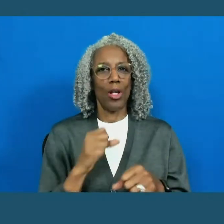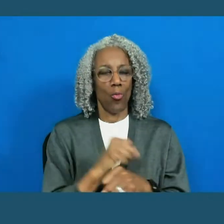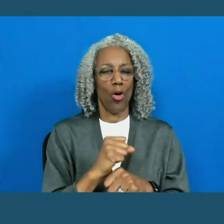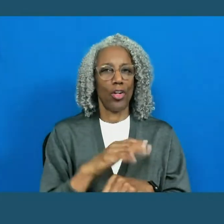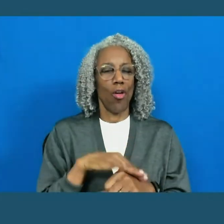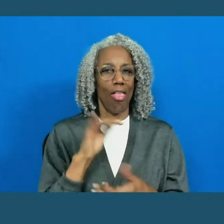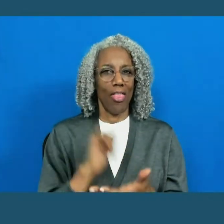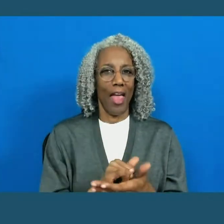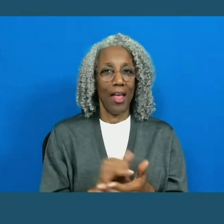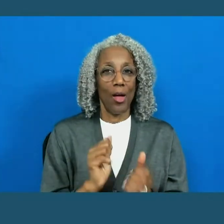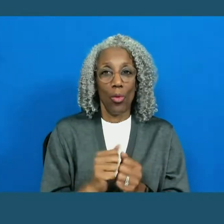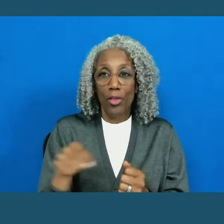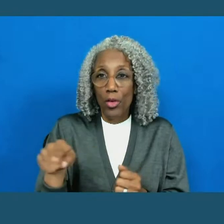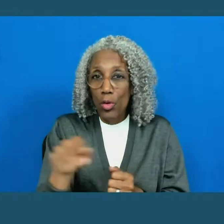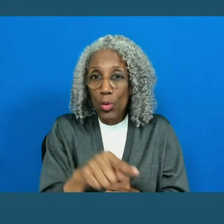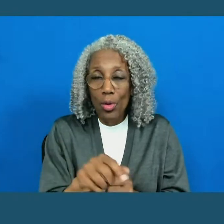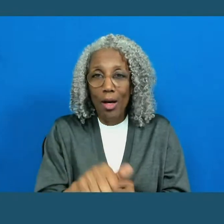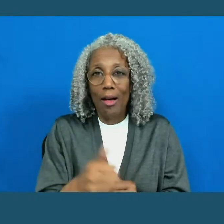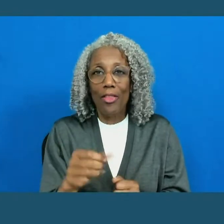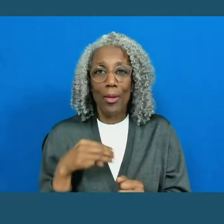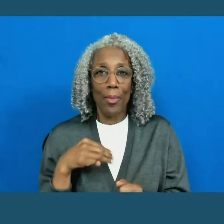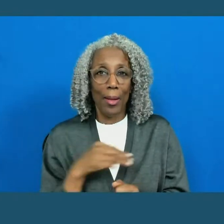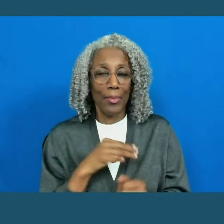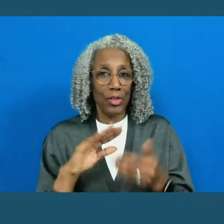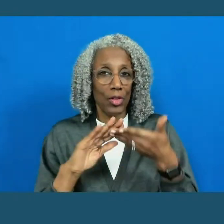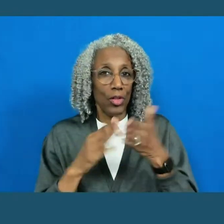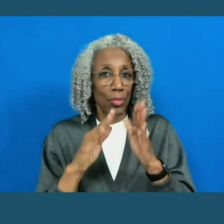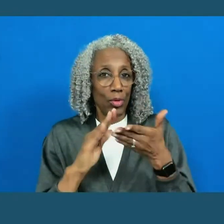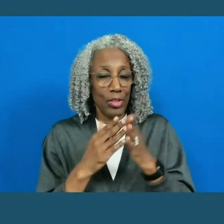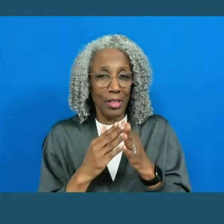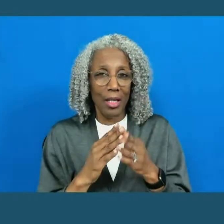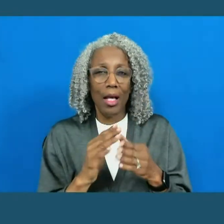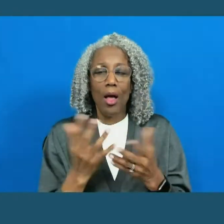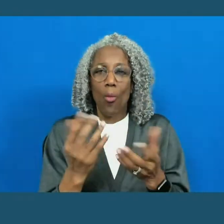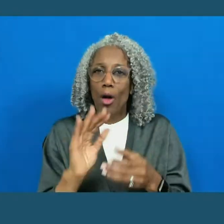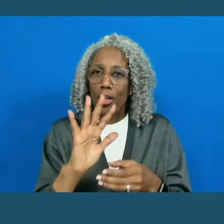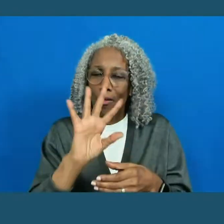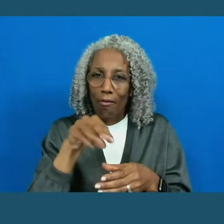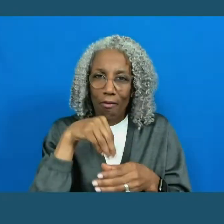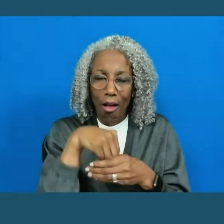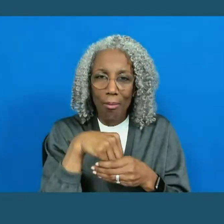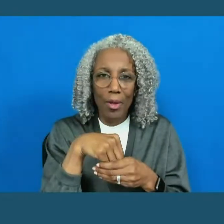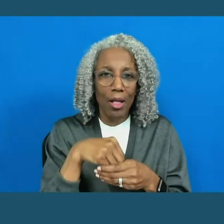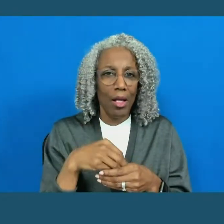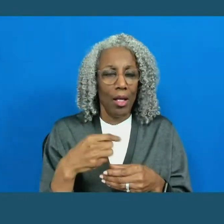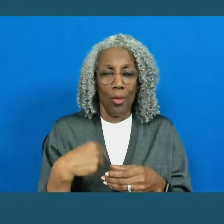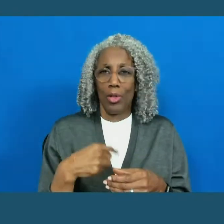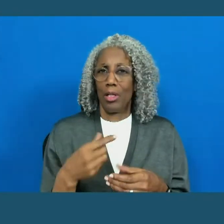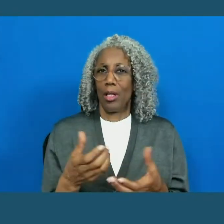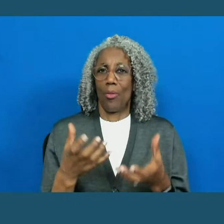we're working on right now, with you and members of our community and engaging in soliciting that